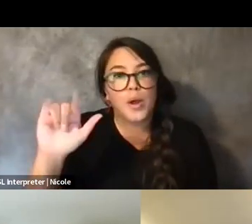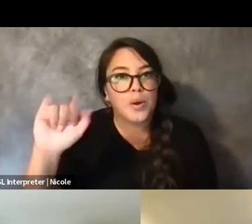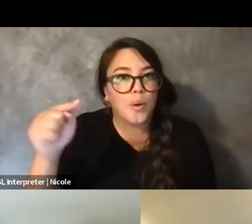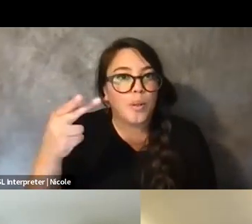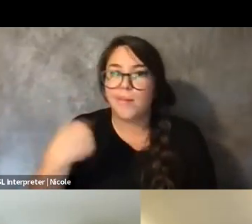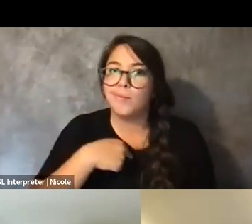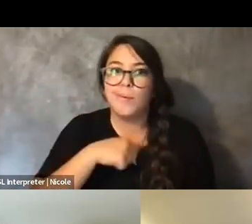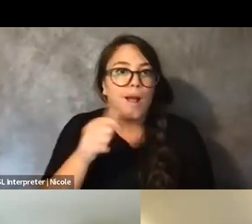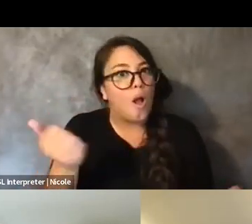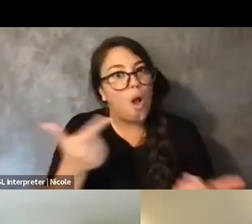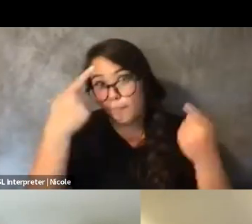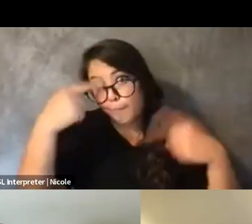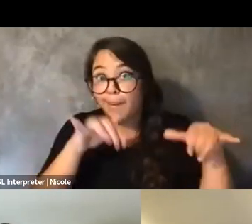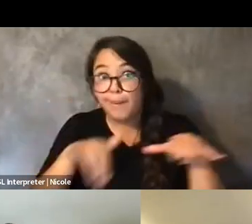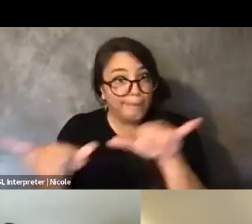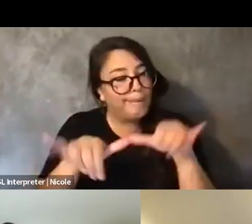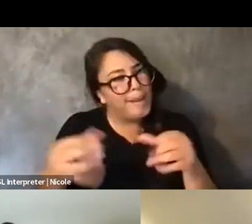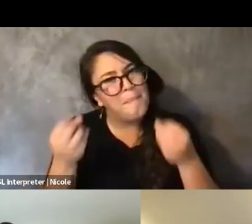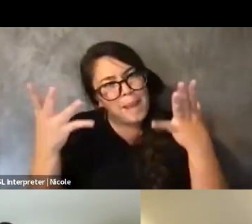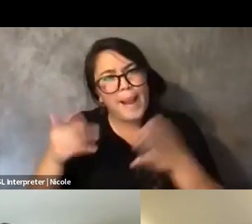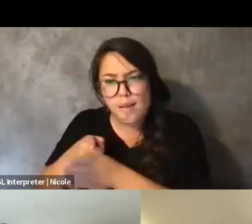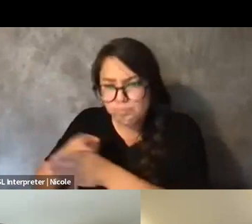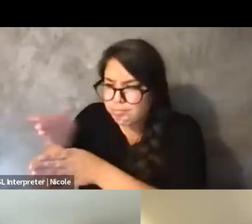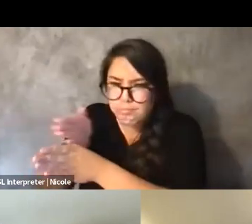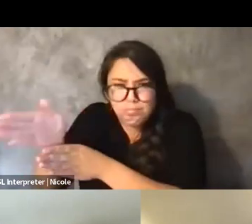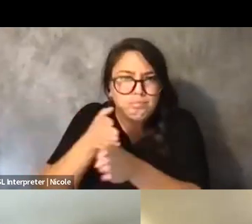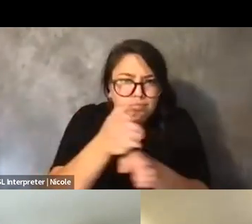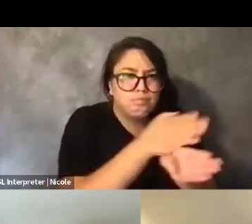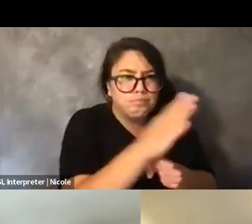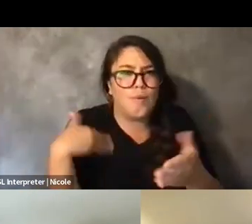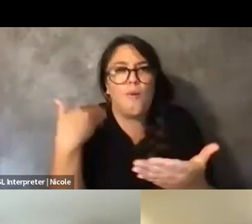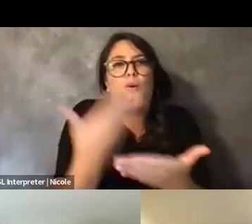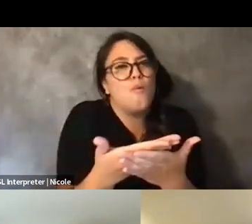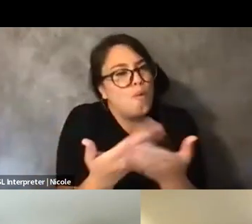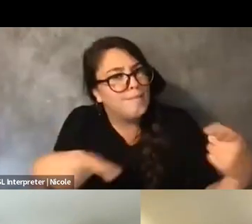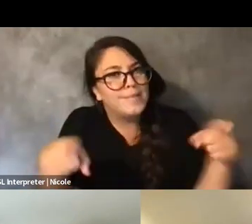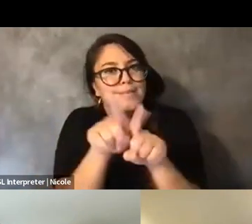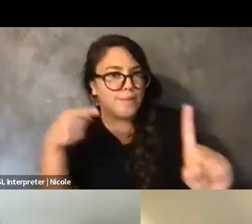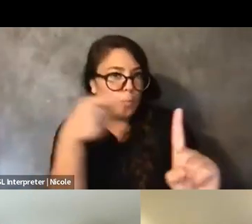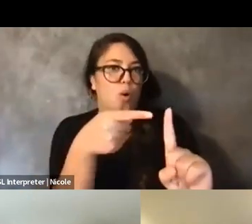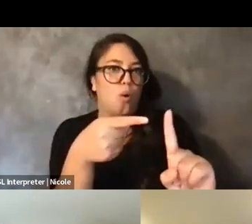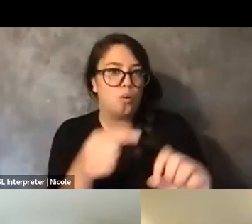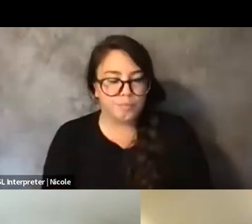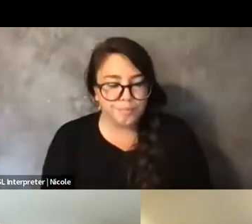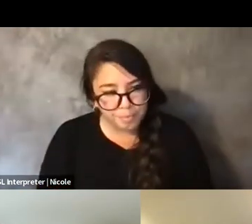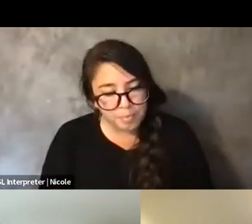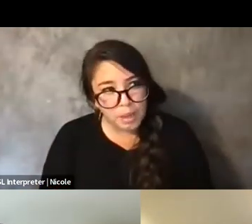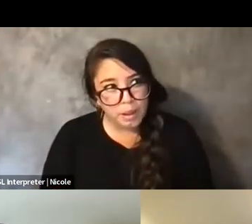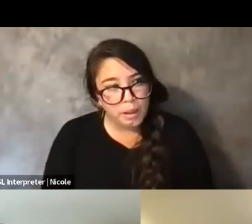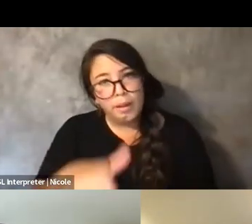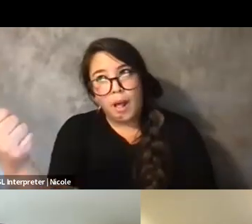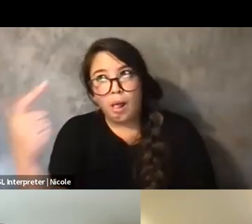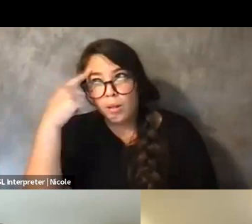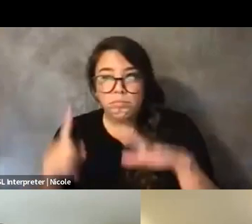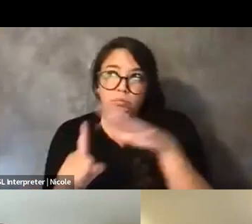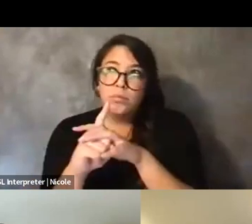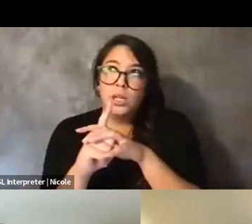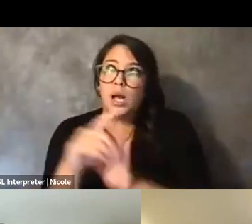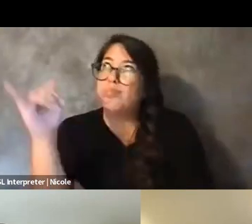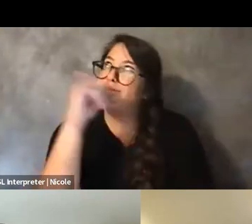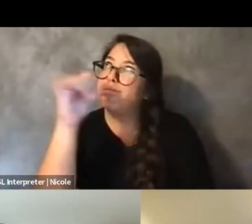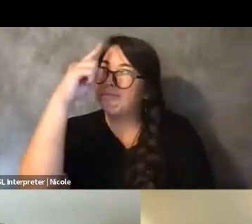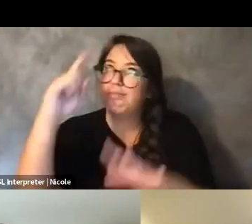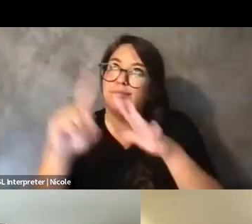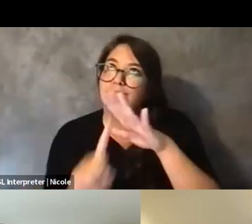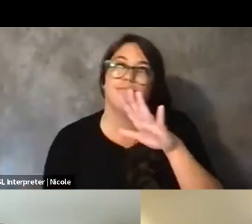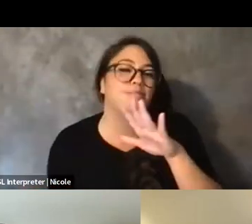I think something else that comes up for me is -- oh jeez, I just lost my train of thought.